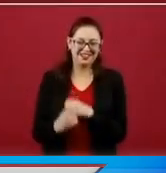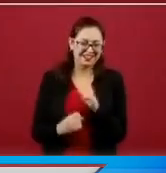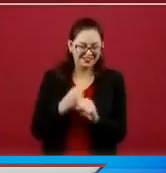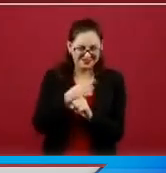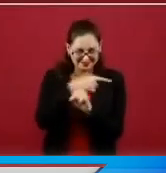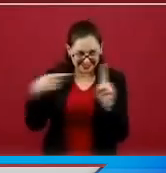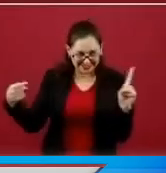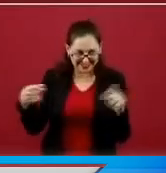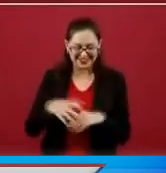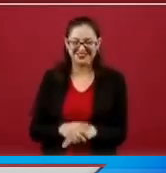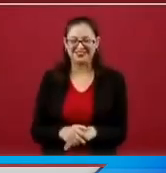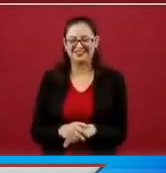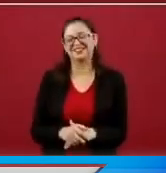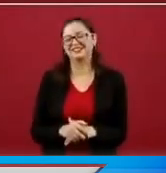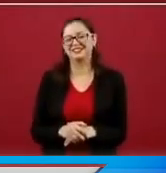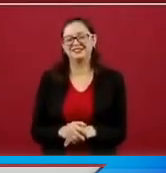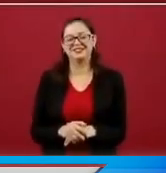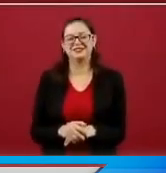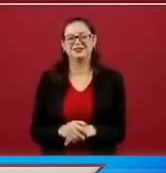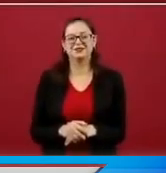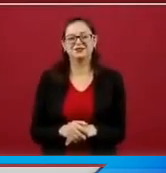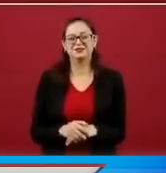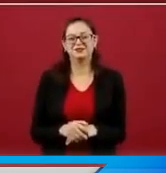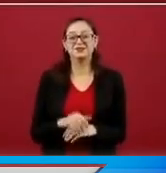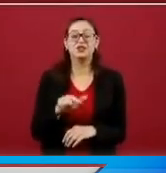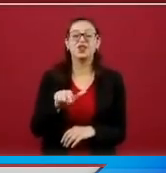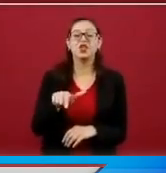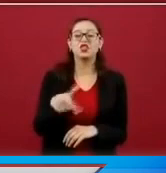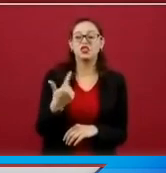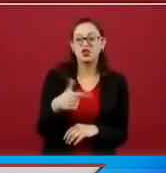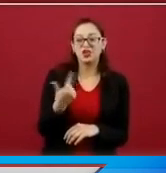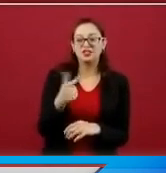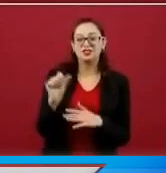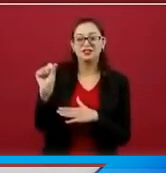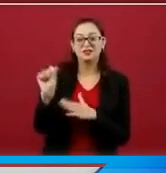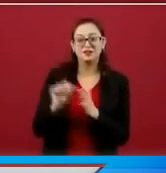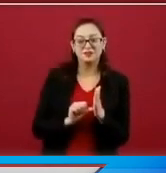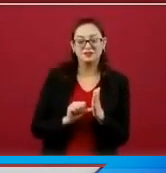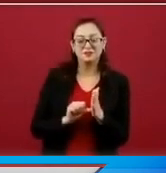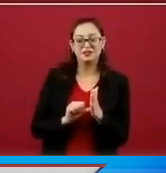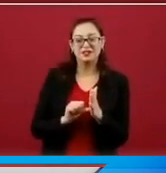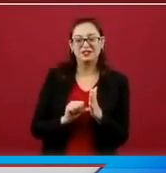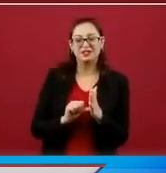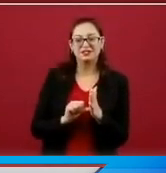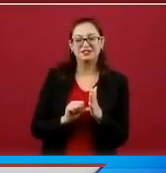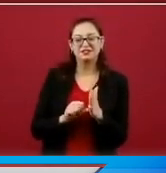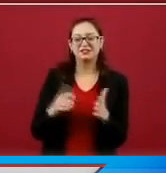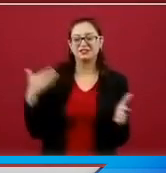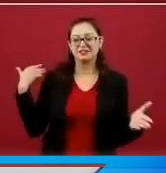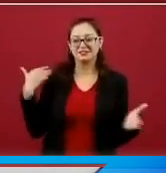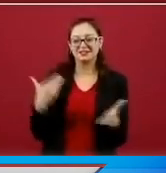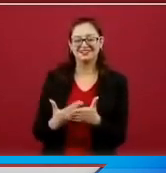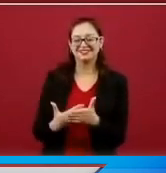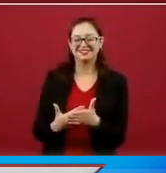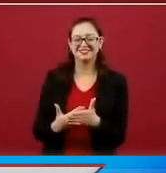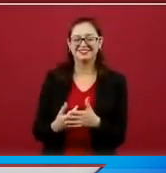In general, ending corruption as well as moral benefit allows for the necessary funds to achieve the rebirth of Mexico